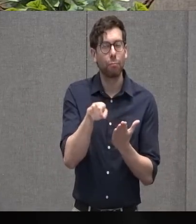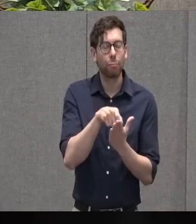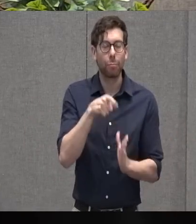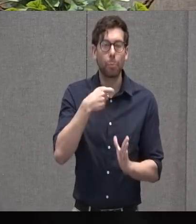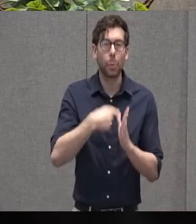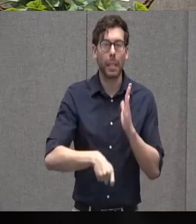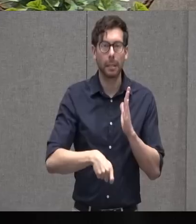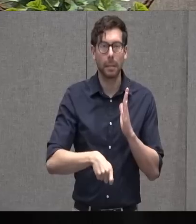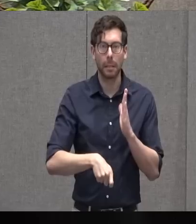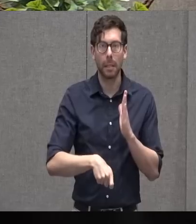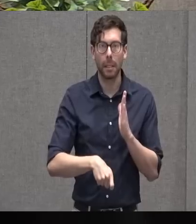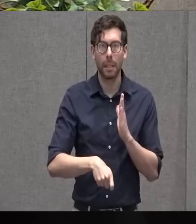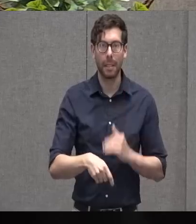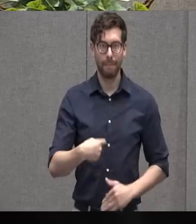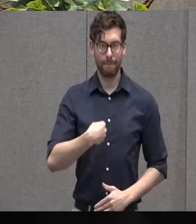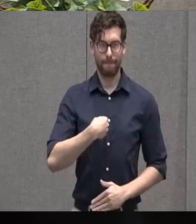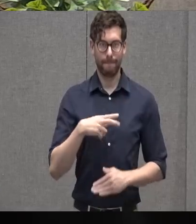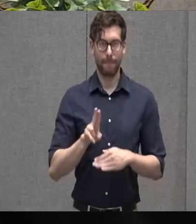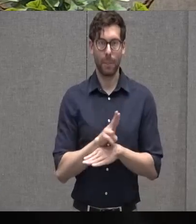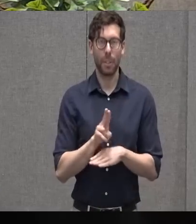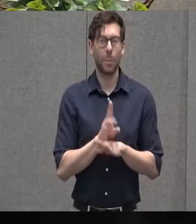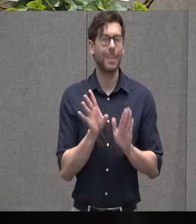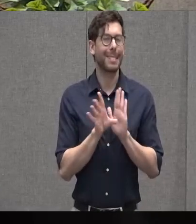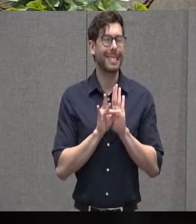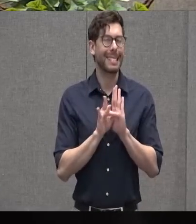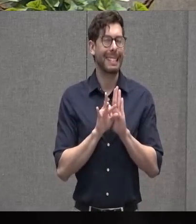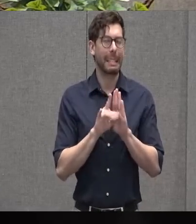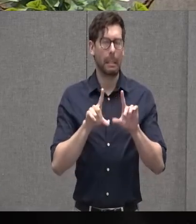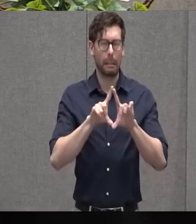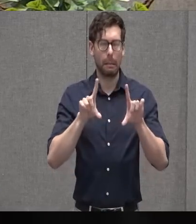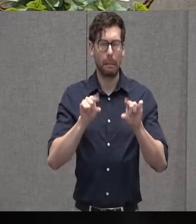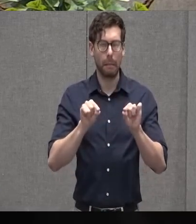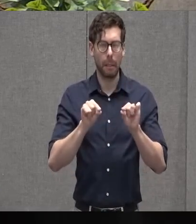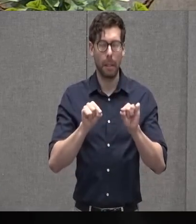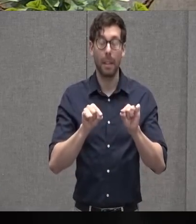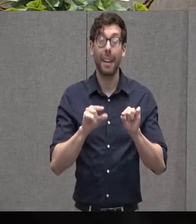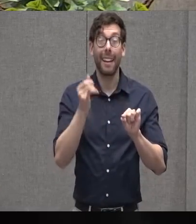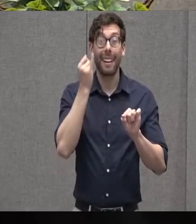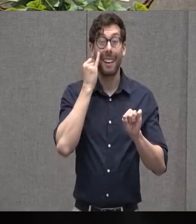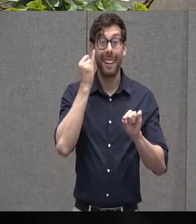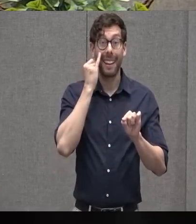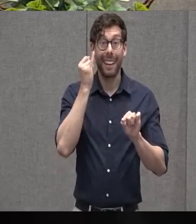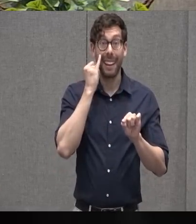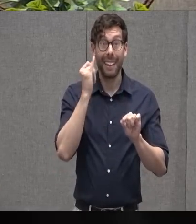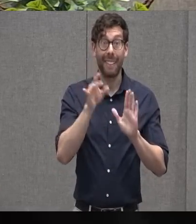I'm gonna use sticky notes and just in case they fall off, I can reinforce with some tape.